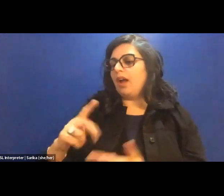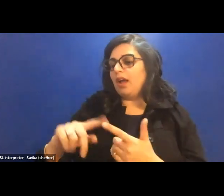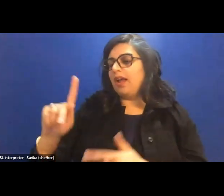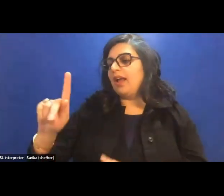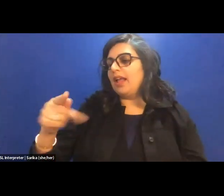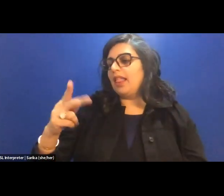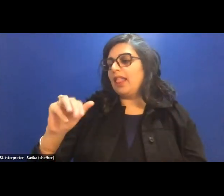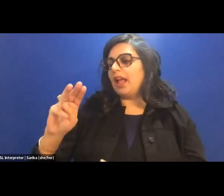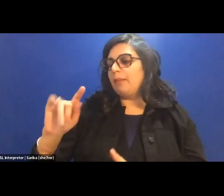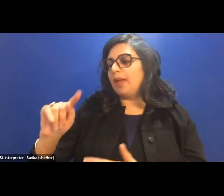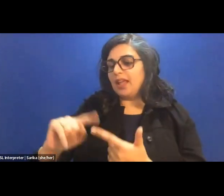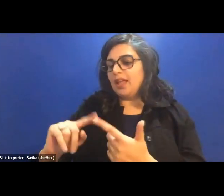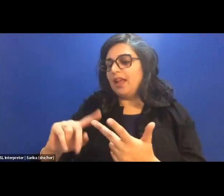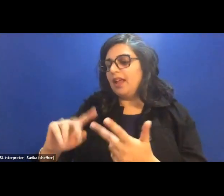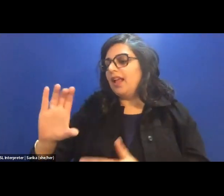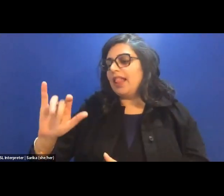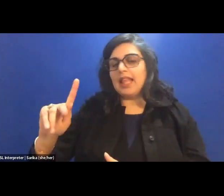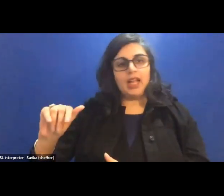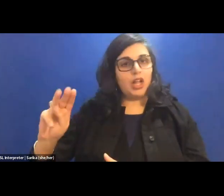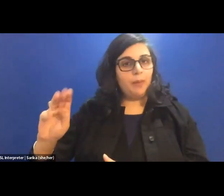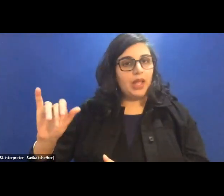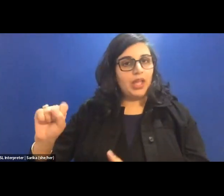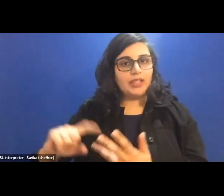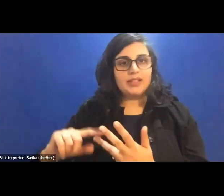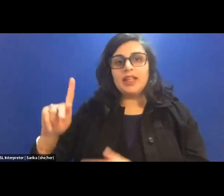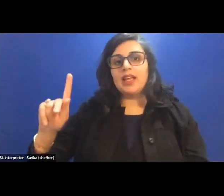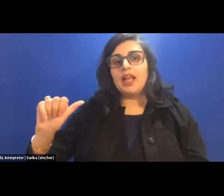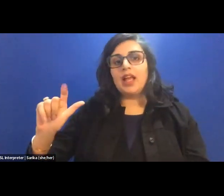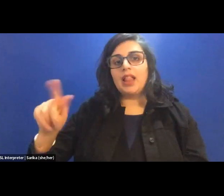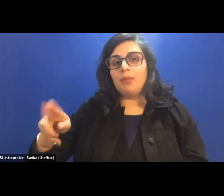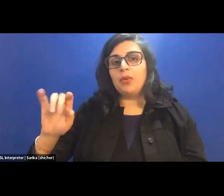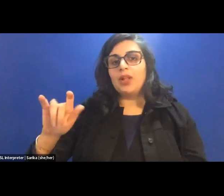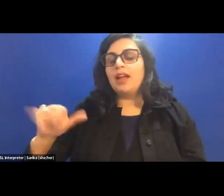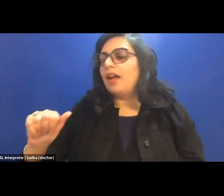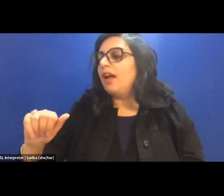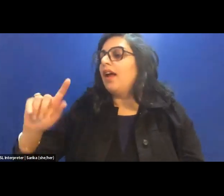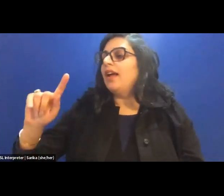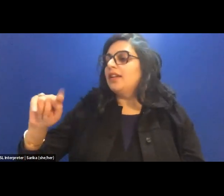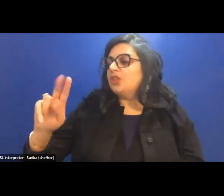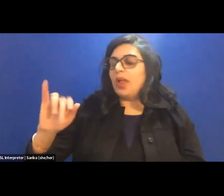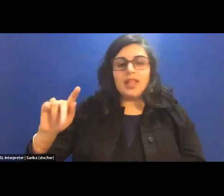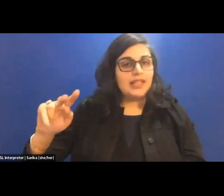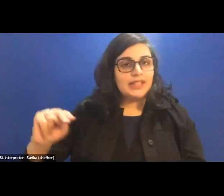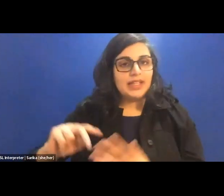Today, many of us are located on the traditional village sites of the Multnomah, Kathlamet,